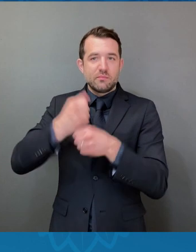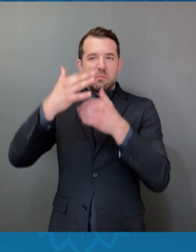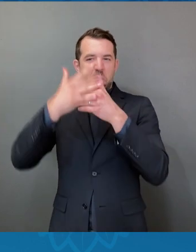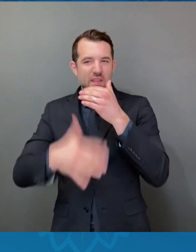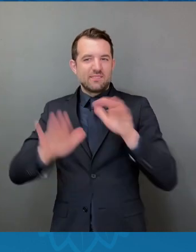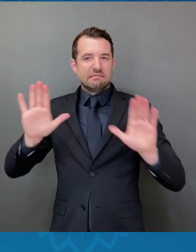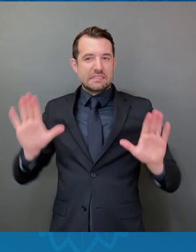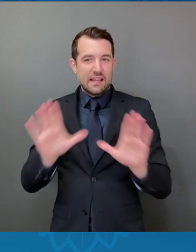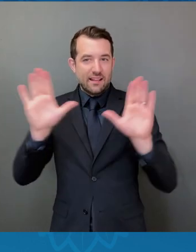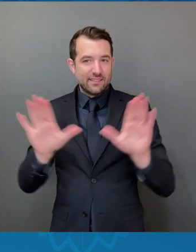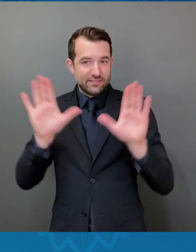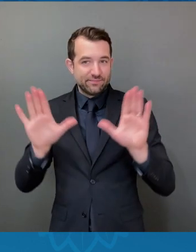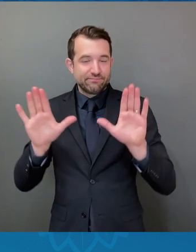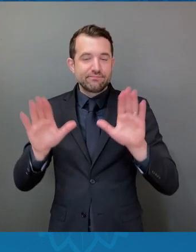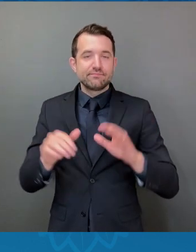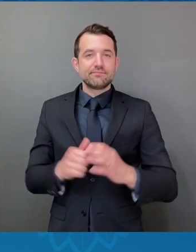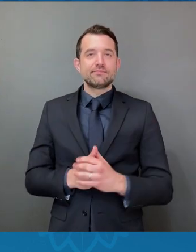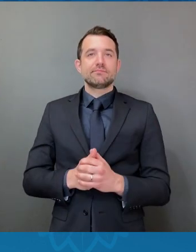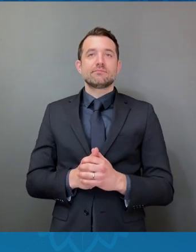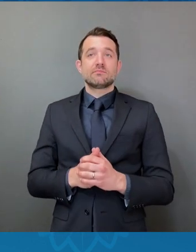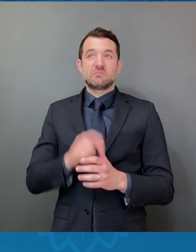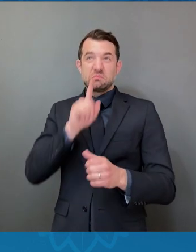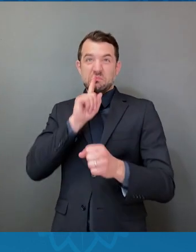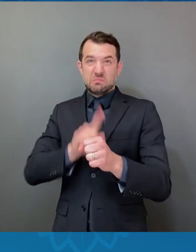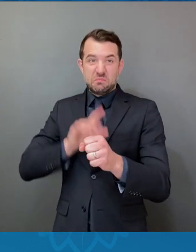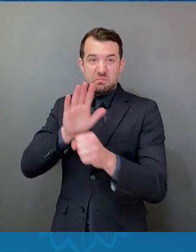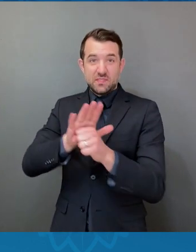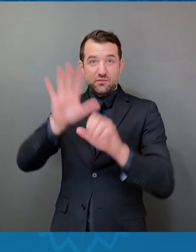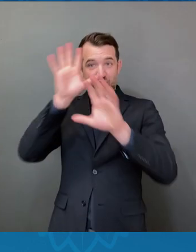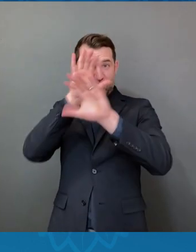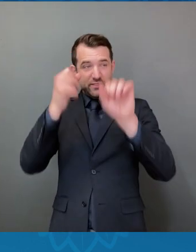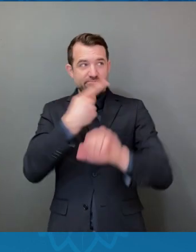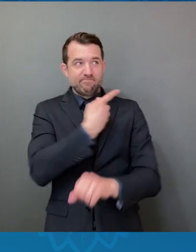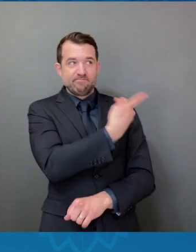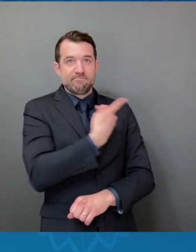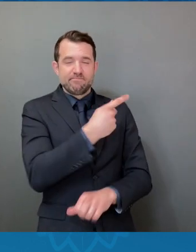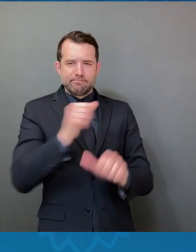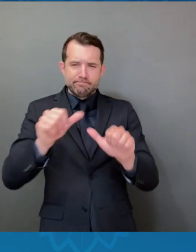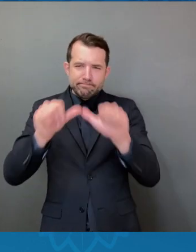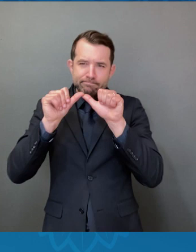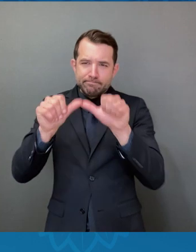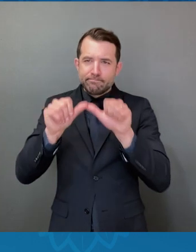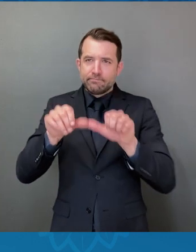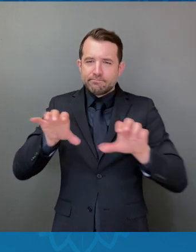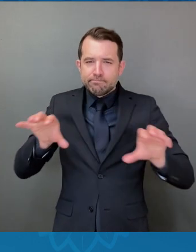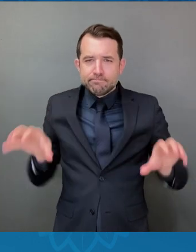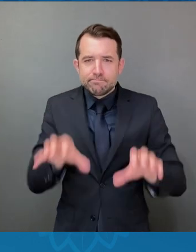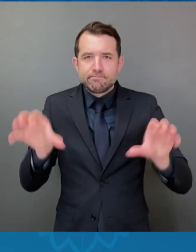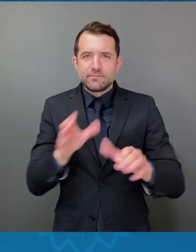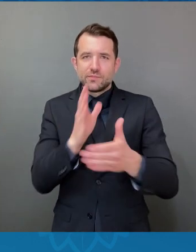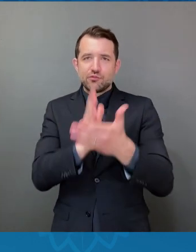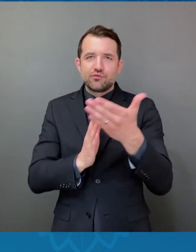will continue to fight for the freedom to vote by continuing to push Congress to pass the Freedom to Vote Act